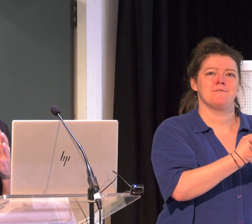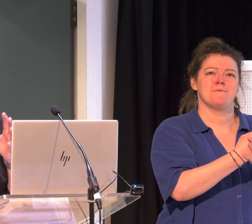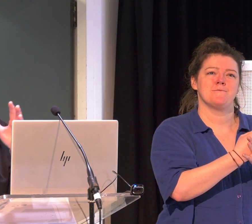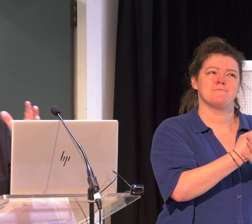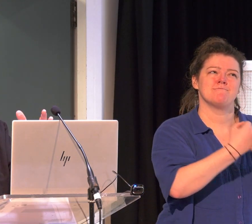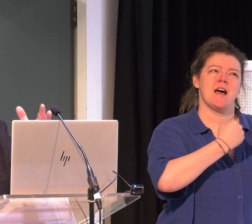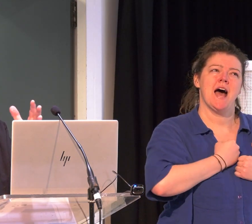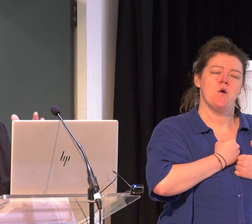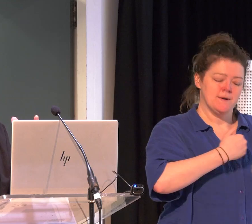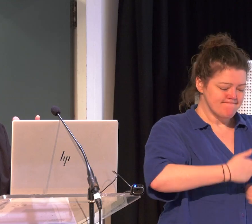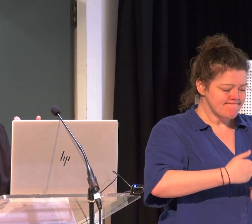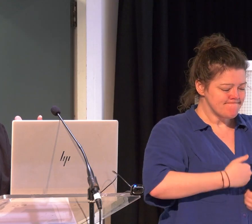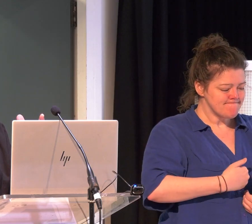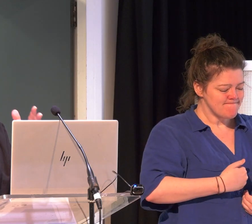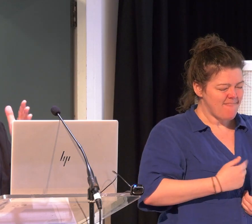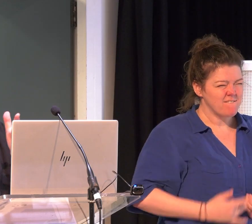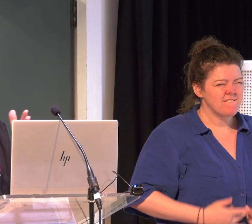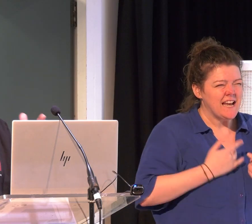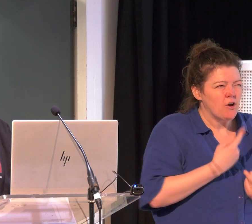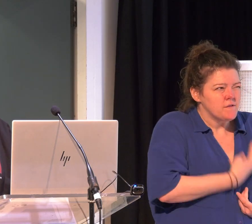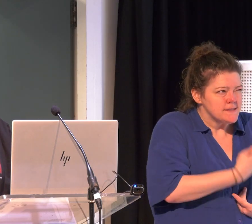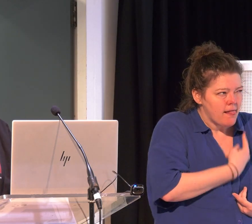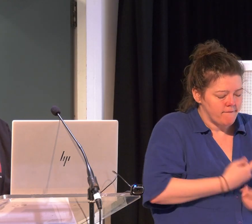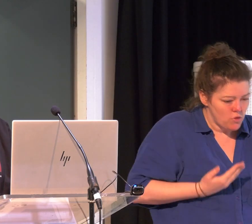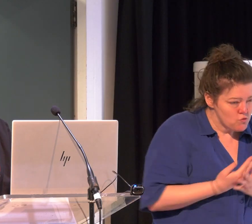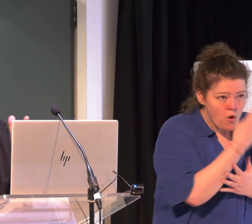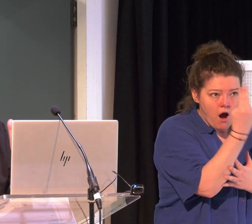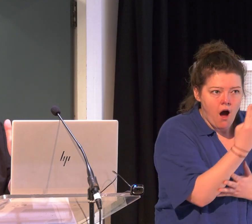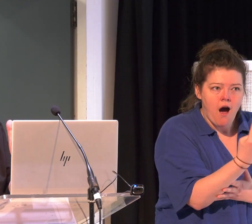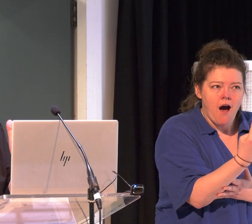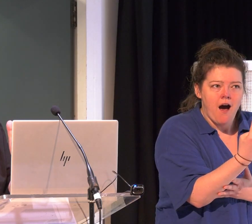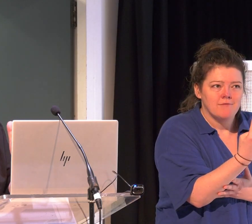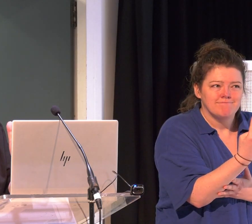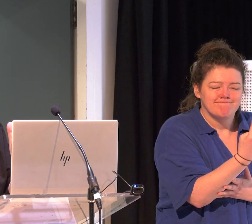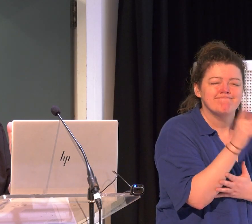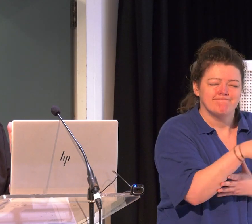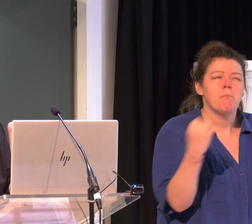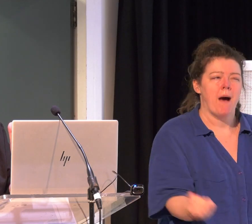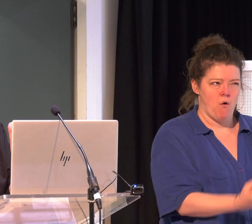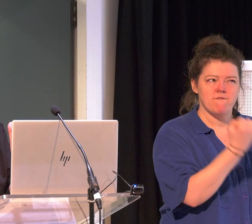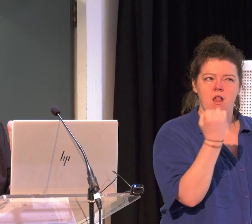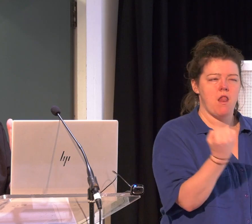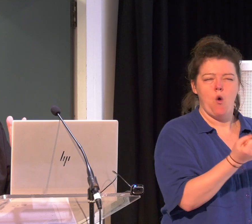our sense of ourselves through the arts cannot be underestimated